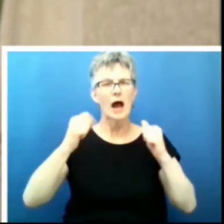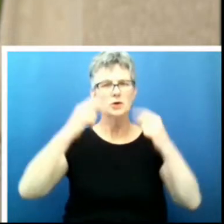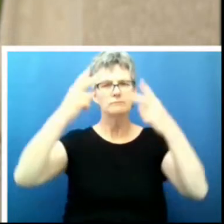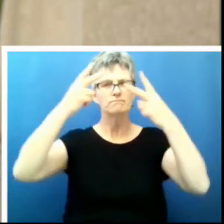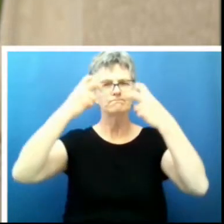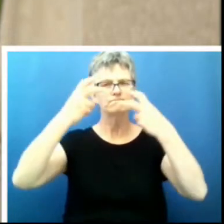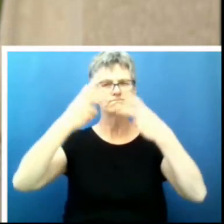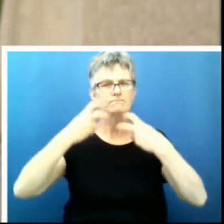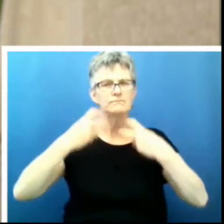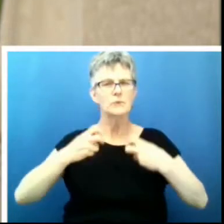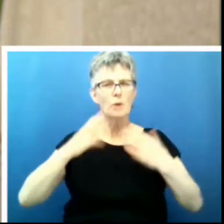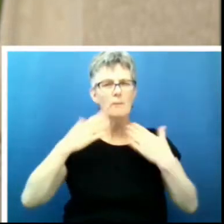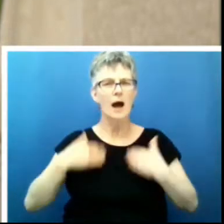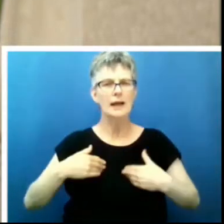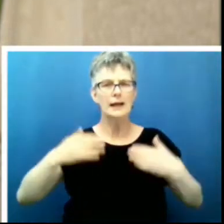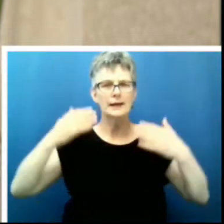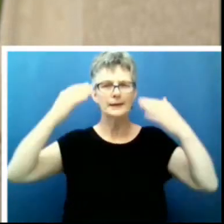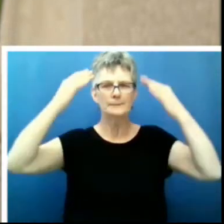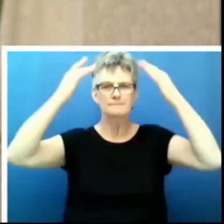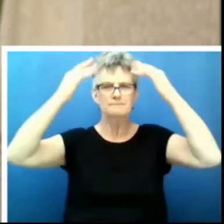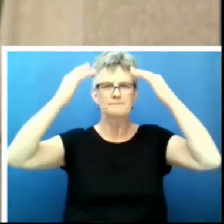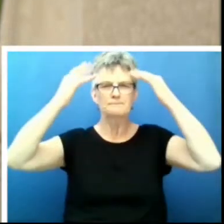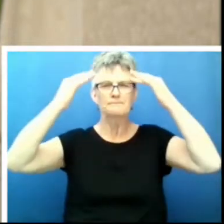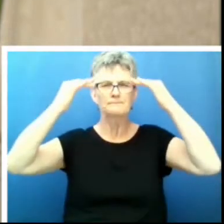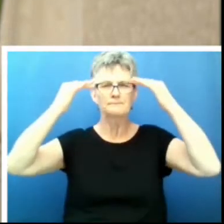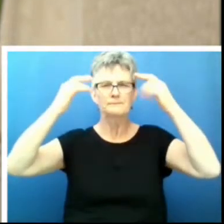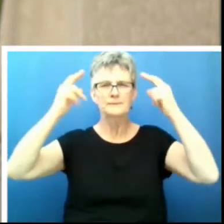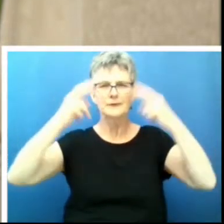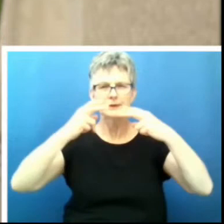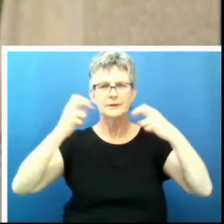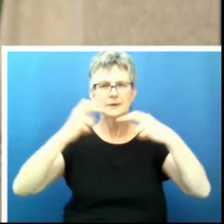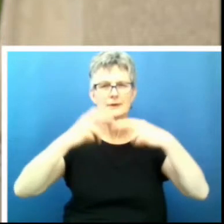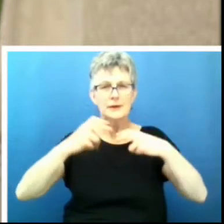Noticing any tension or pain, whether physical or emotional.